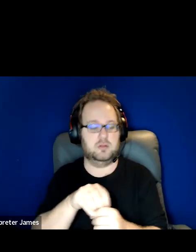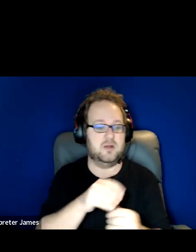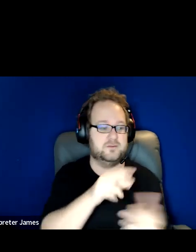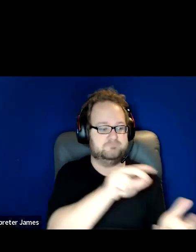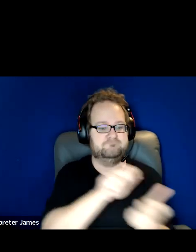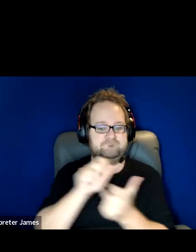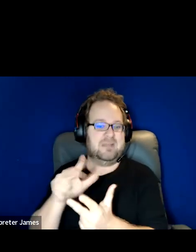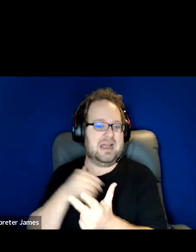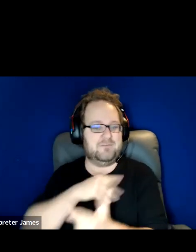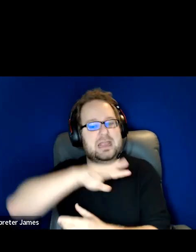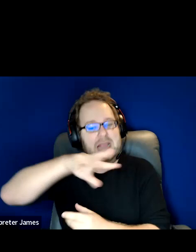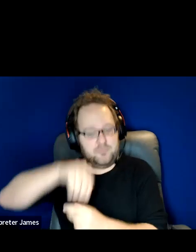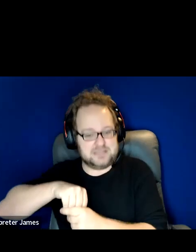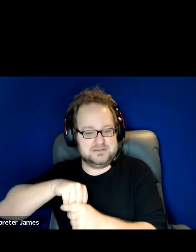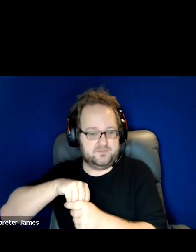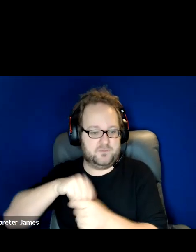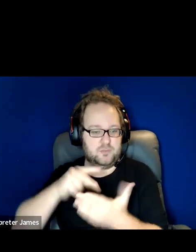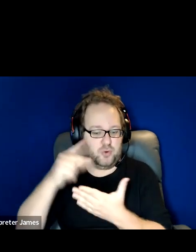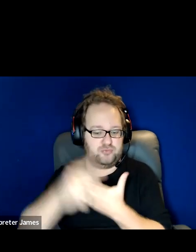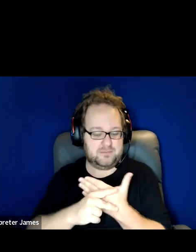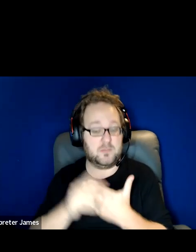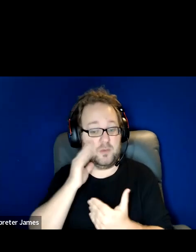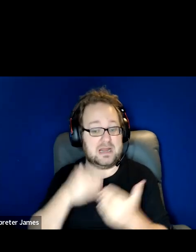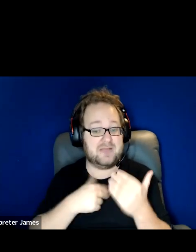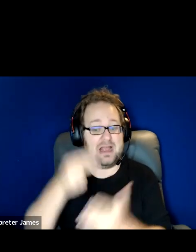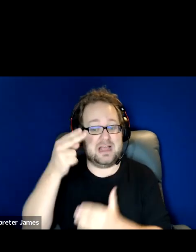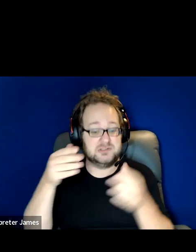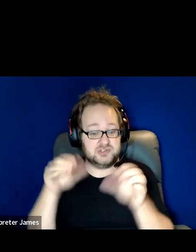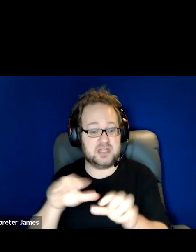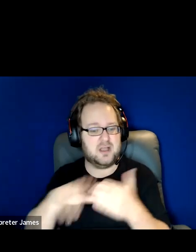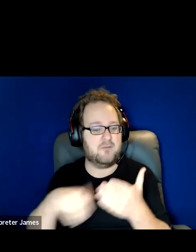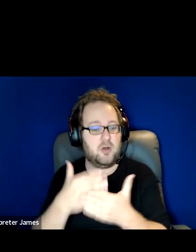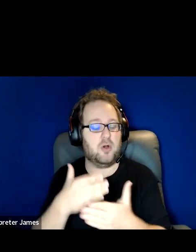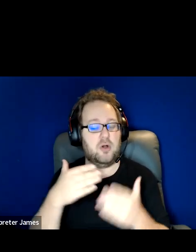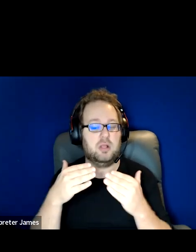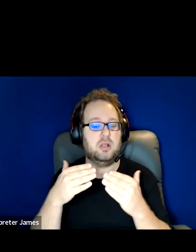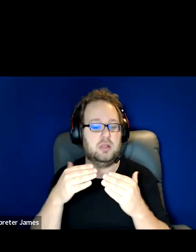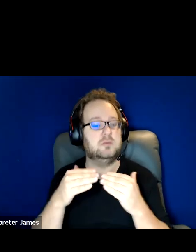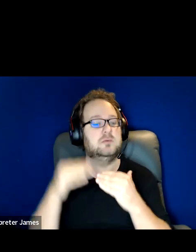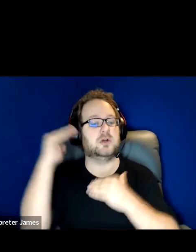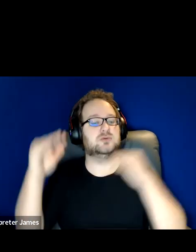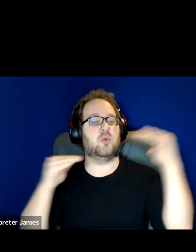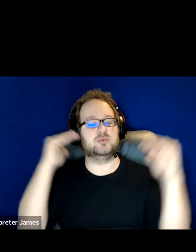By doing so we would have a higher chance of getting all adults caught up with recommended vaccines.